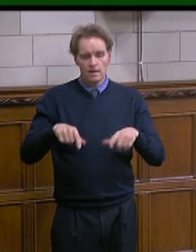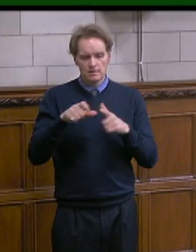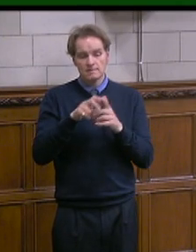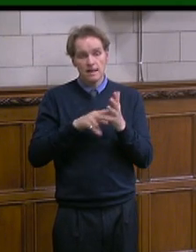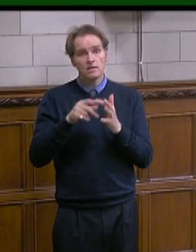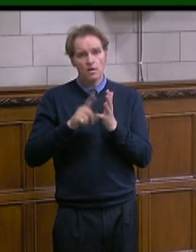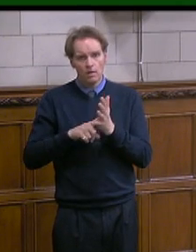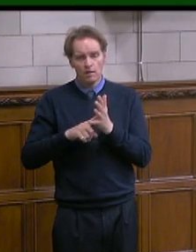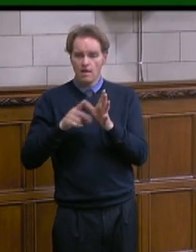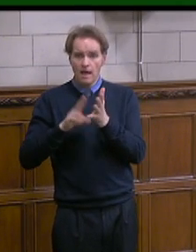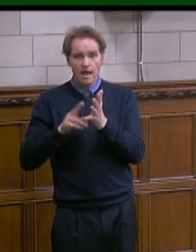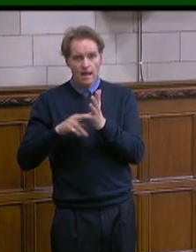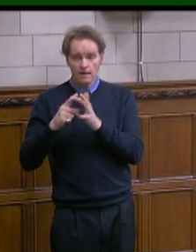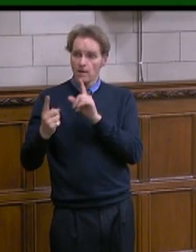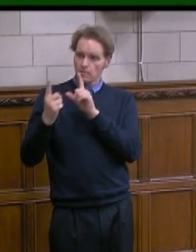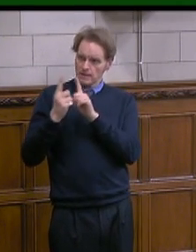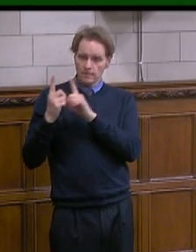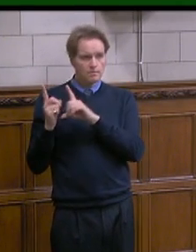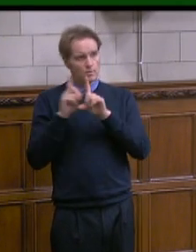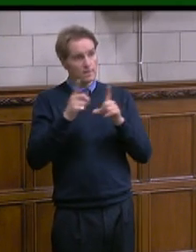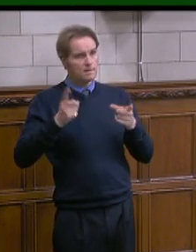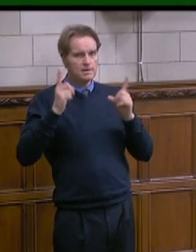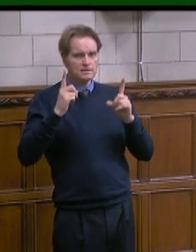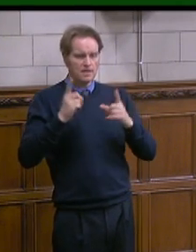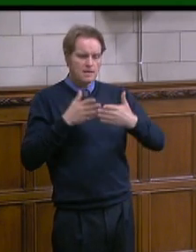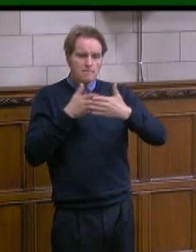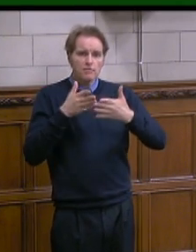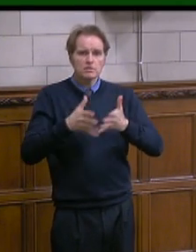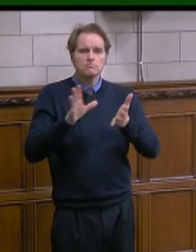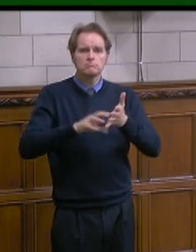Jim Fitzpatrick (Poplar and Limehouse) (Lab):